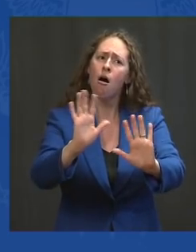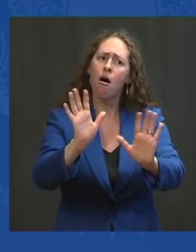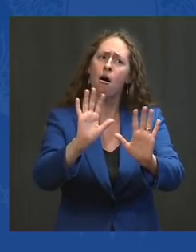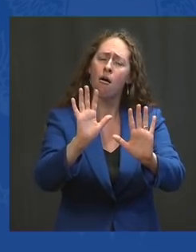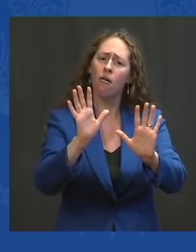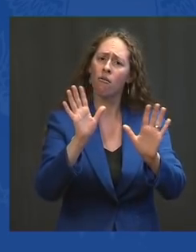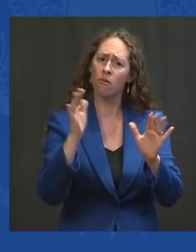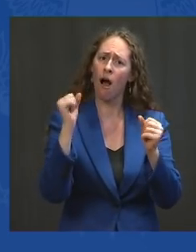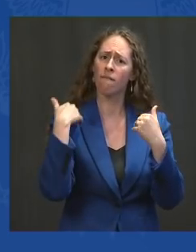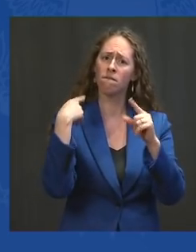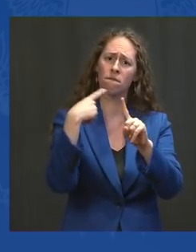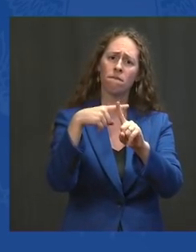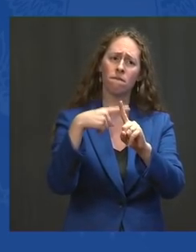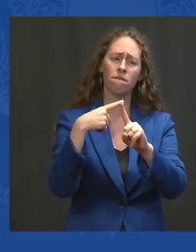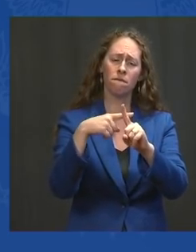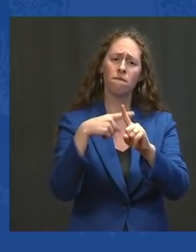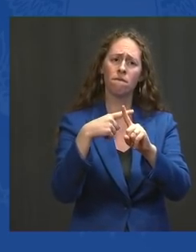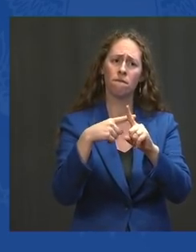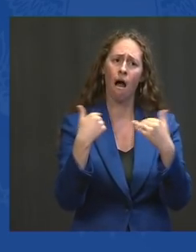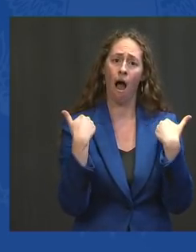We have the means. We just need to show the will --